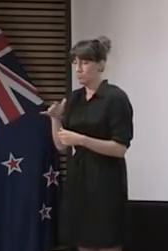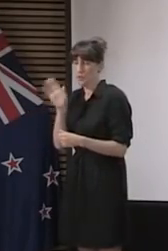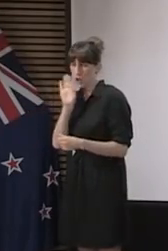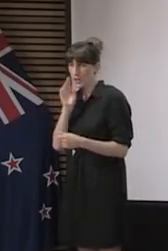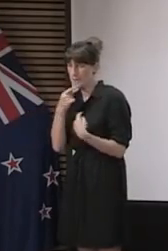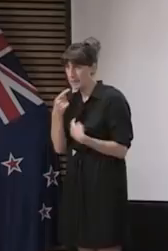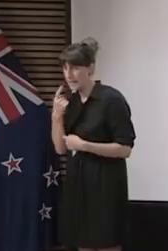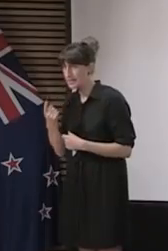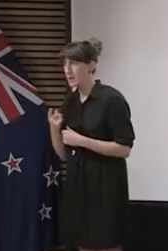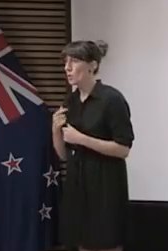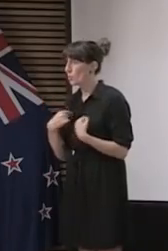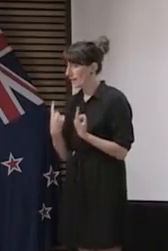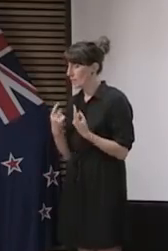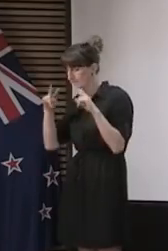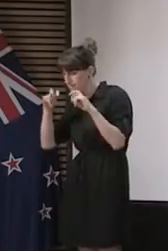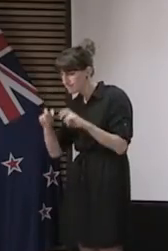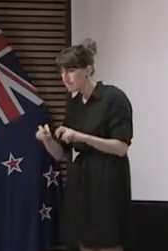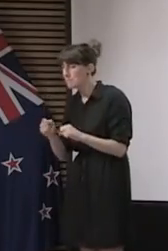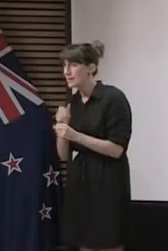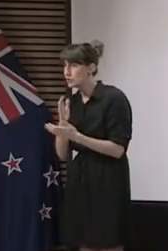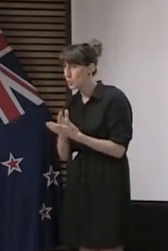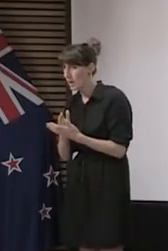wanting to ensurethat that has been happeningand meeting our expectations.